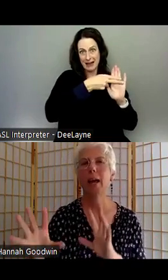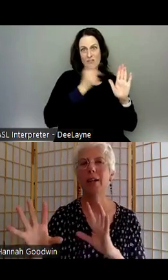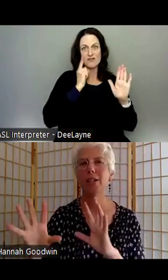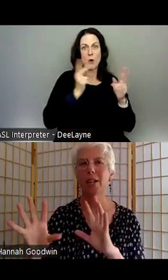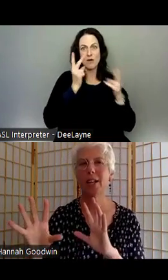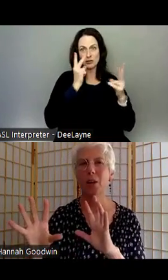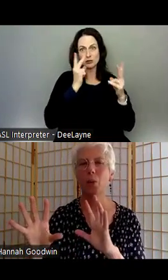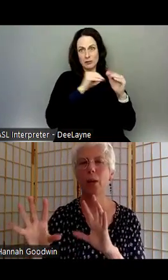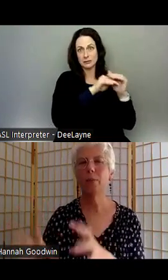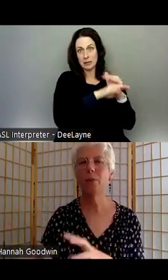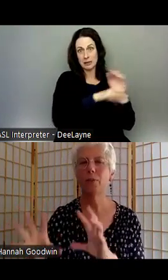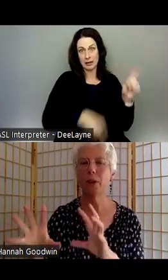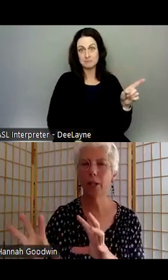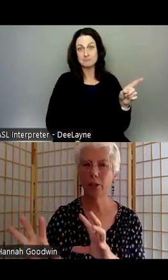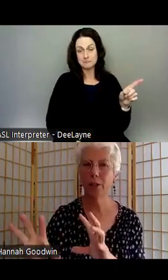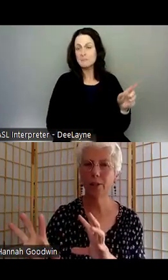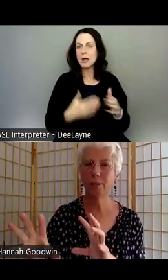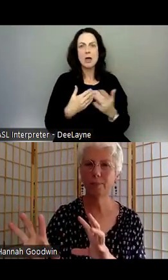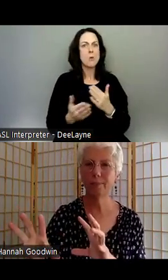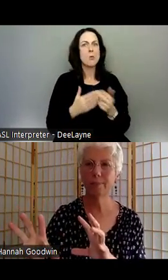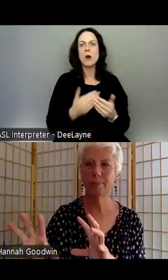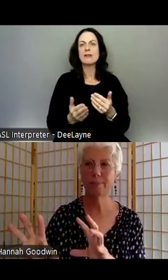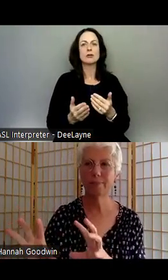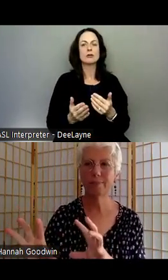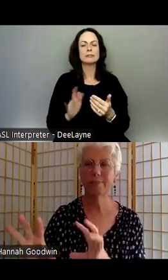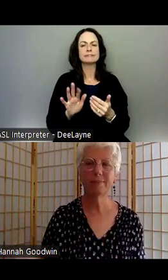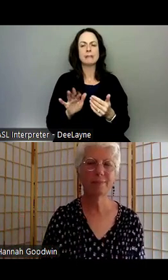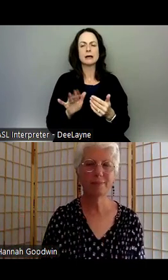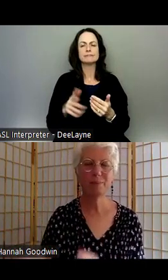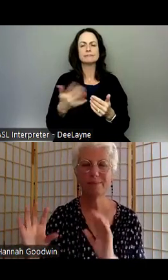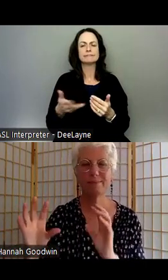and whatever the final component, whether it's a PDF